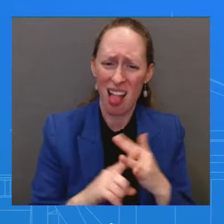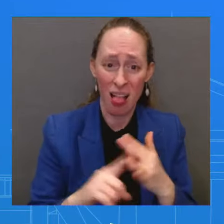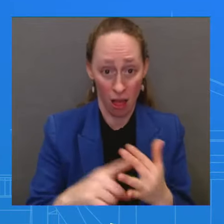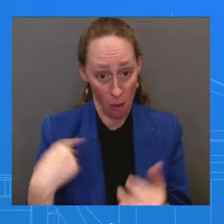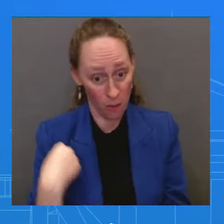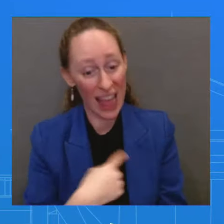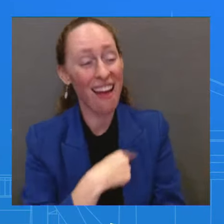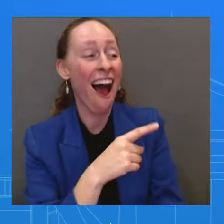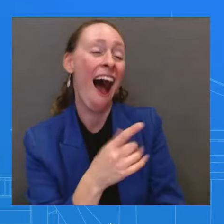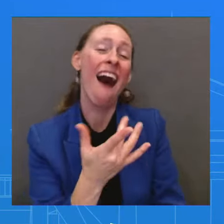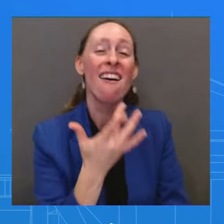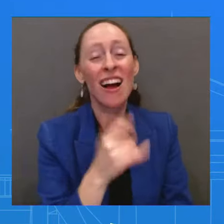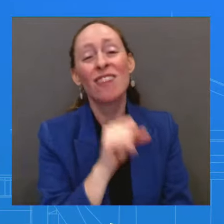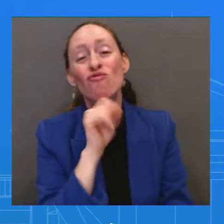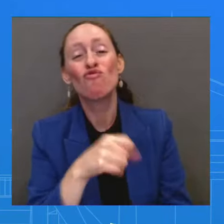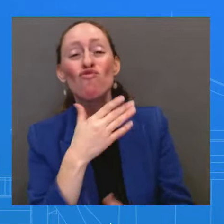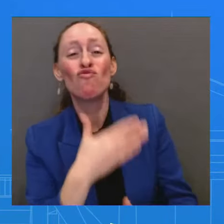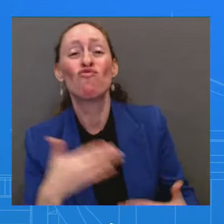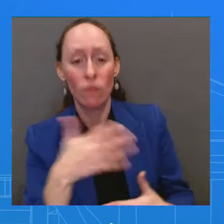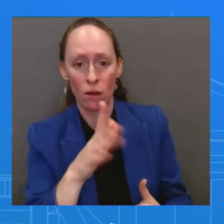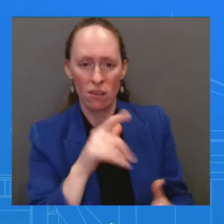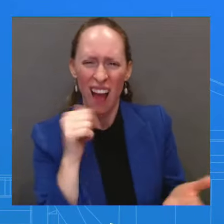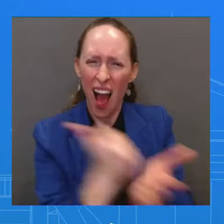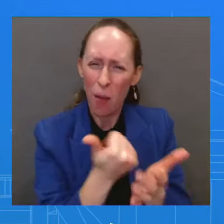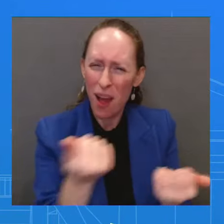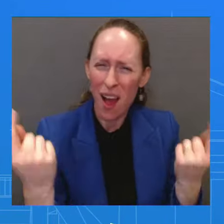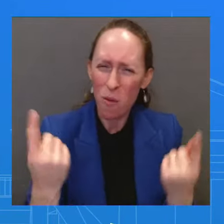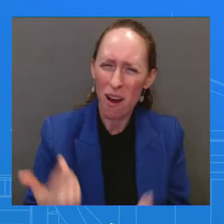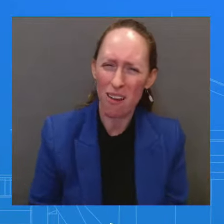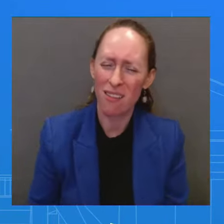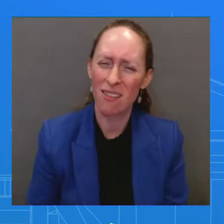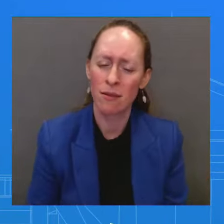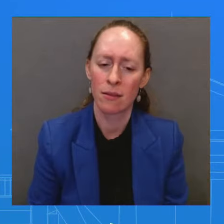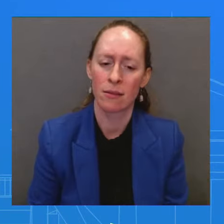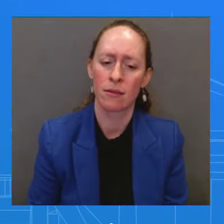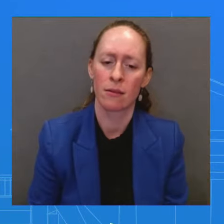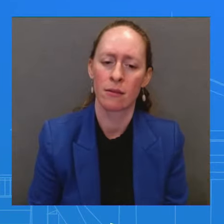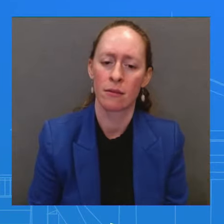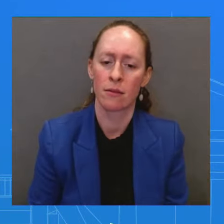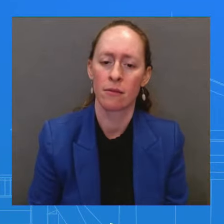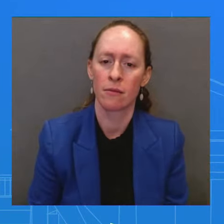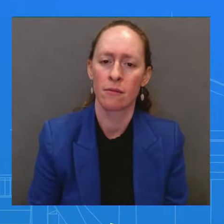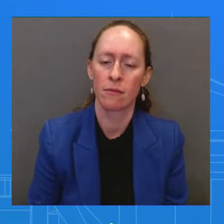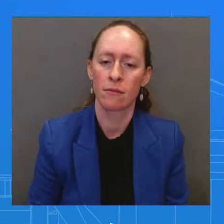across the country. The Press: In any of the meetings about this in the last 24 hours, has anybody in the West Wing